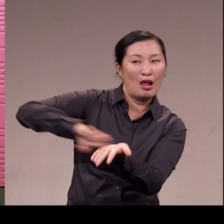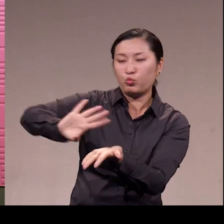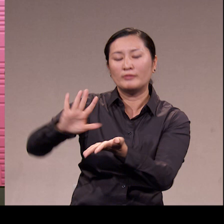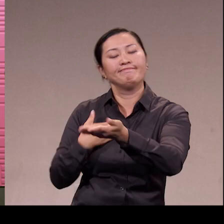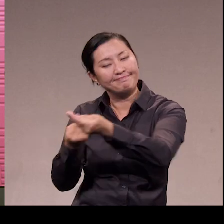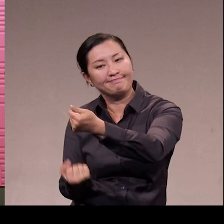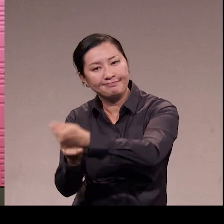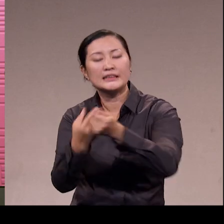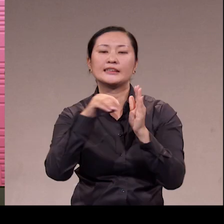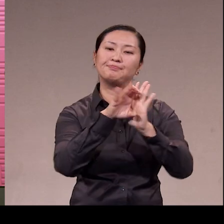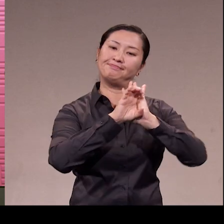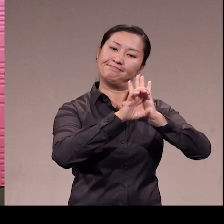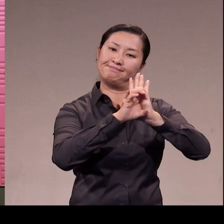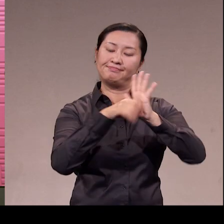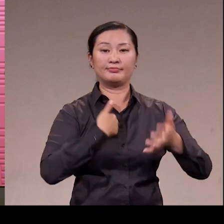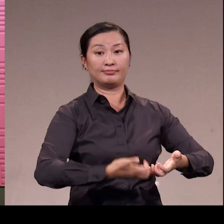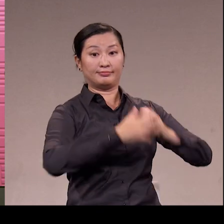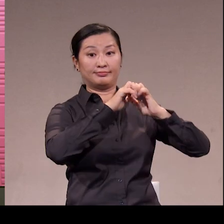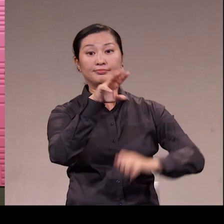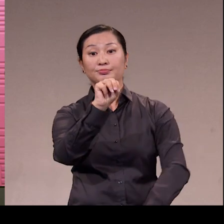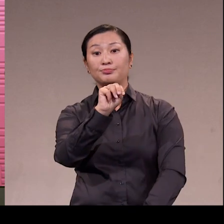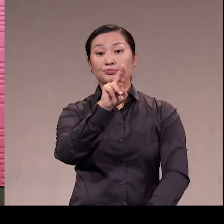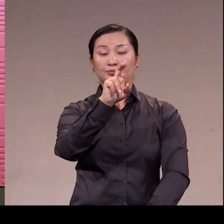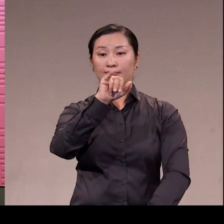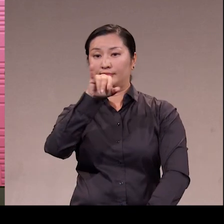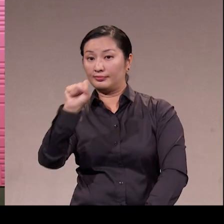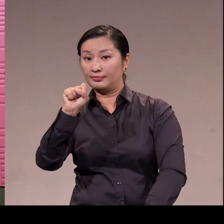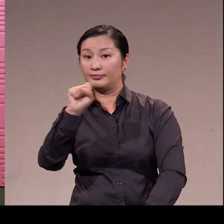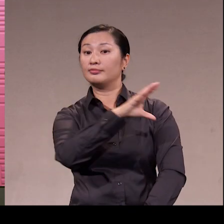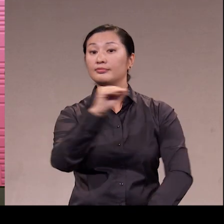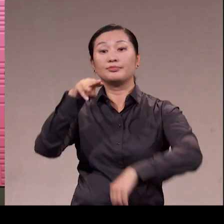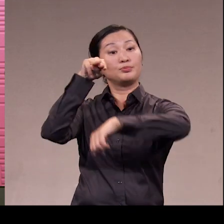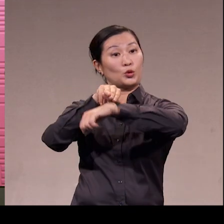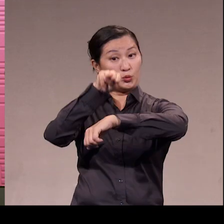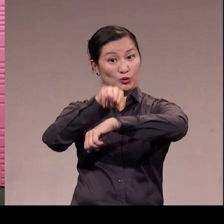the setting up of MUIS and the Mosque Building and Mendaki Fund. And the Mosque